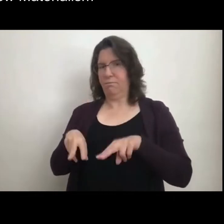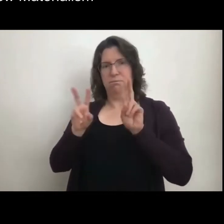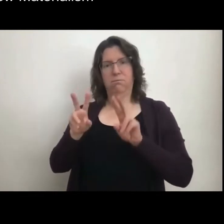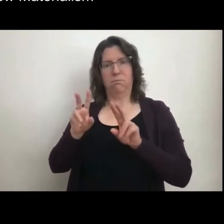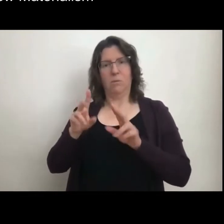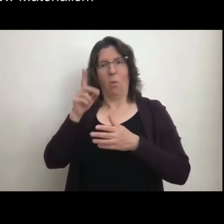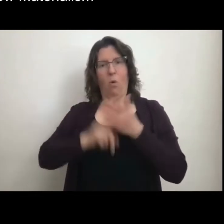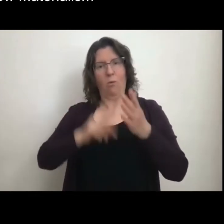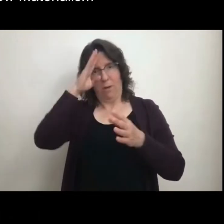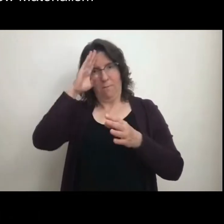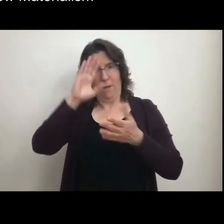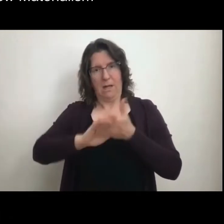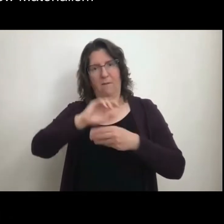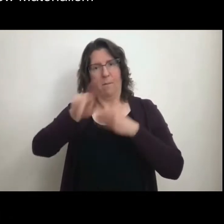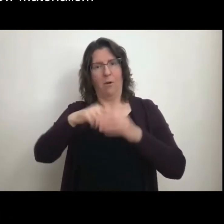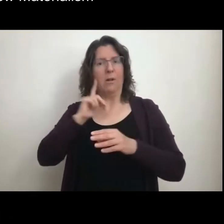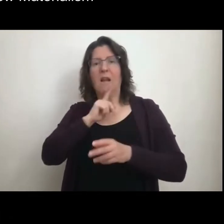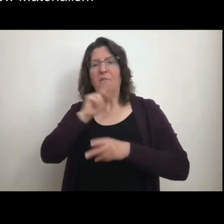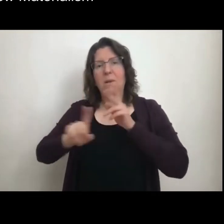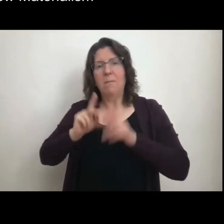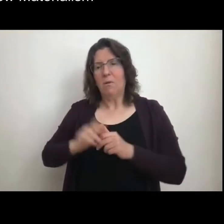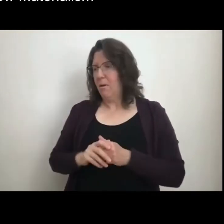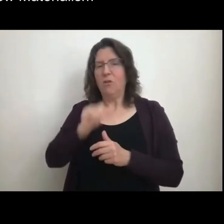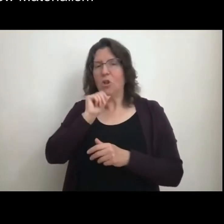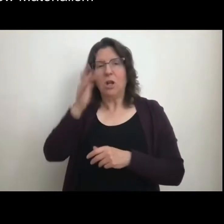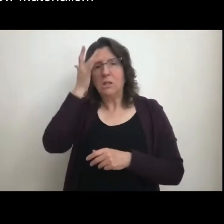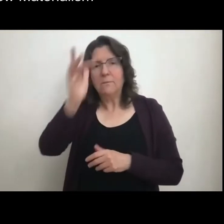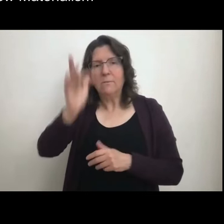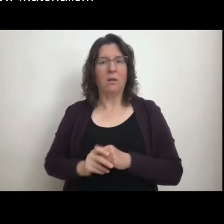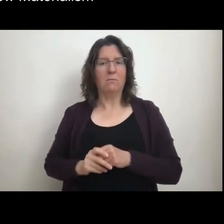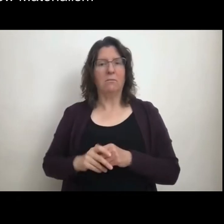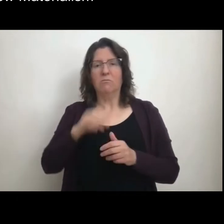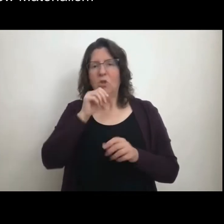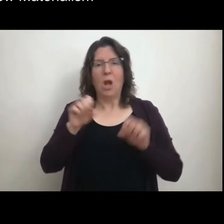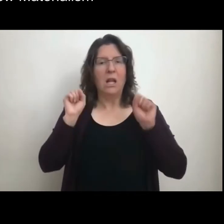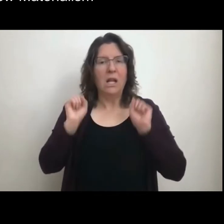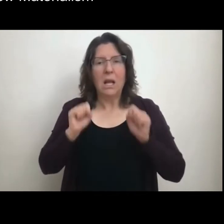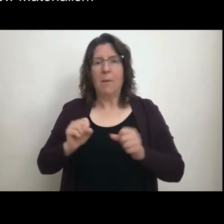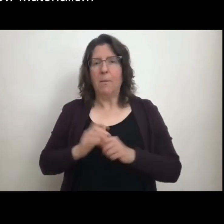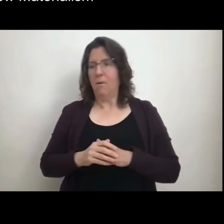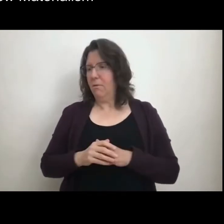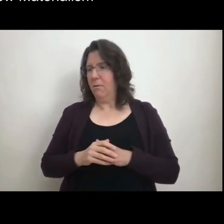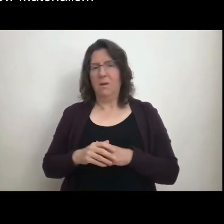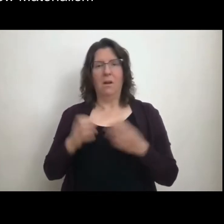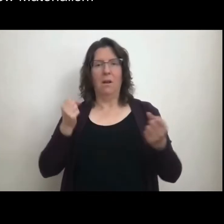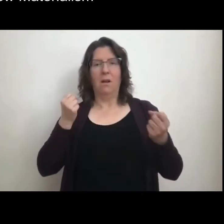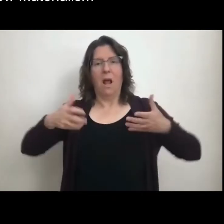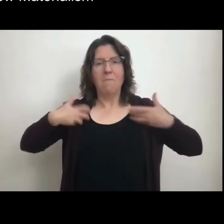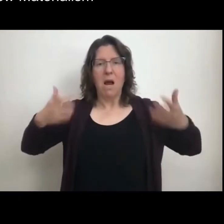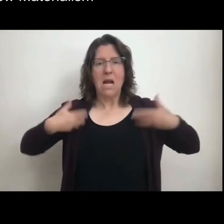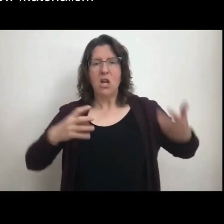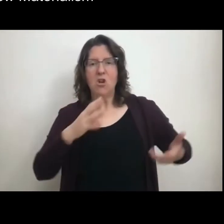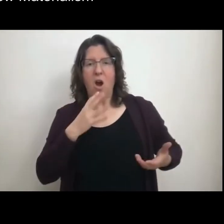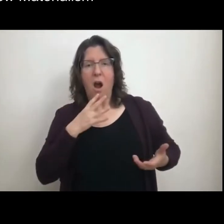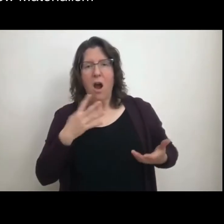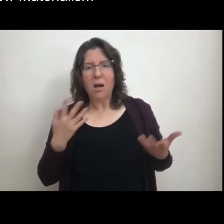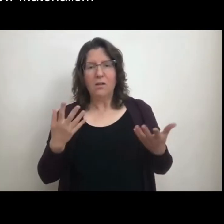Discourse such as 'deaf students are not smart' or 'are not capable because they can't speak,'